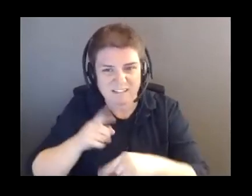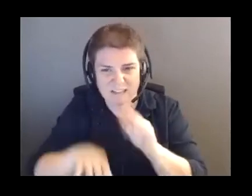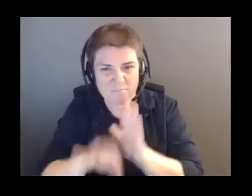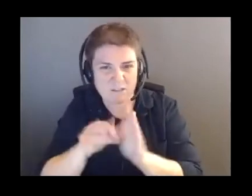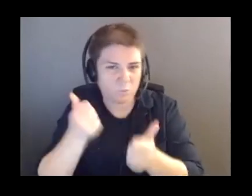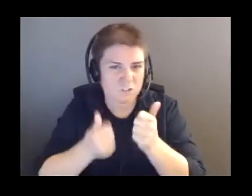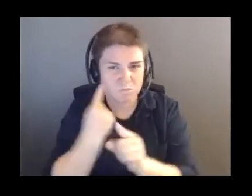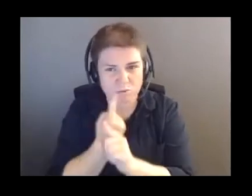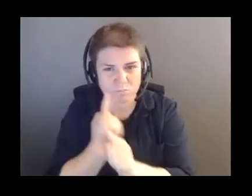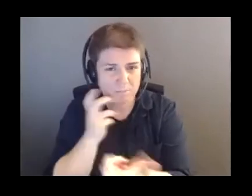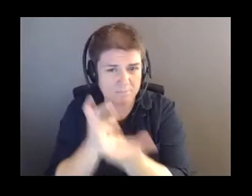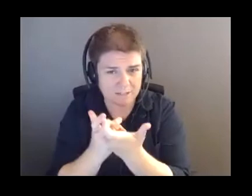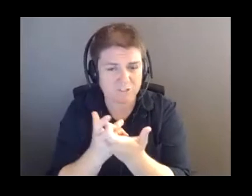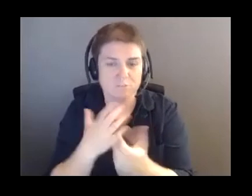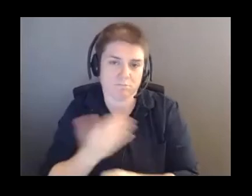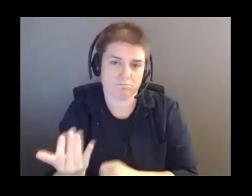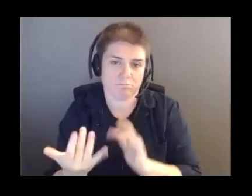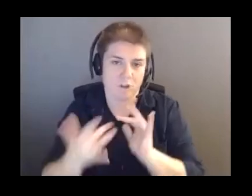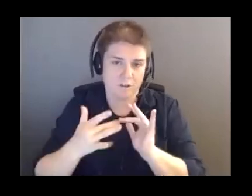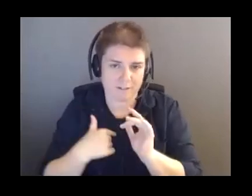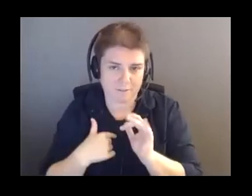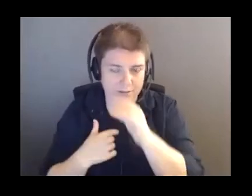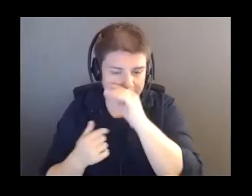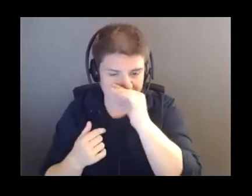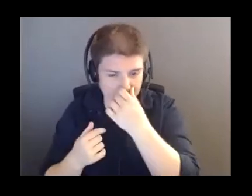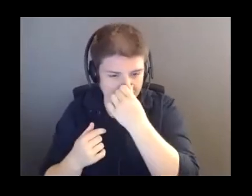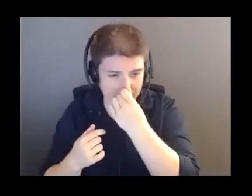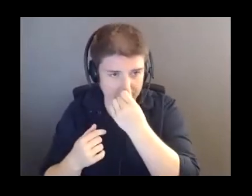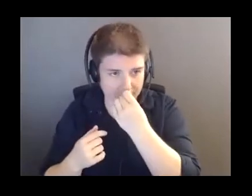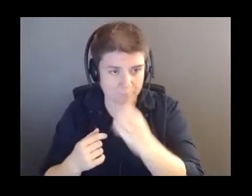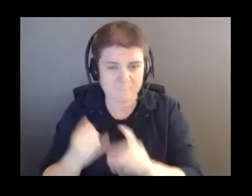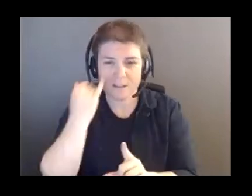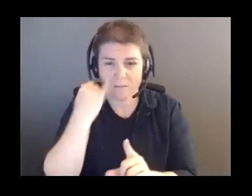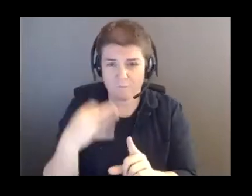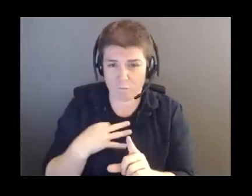best, please reach out to me. If you apply to a stream and I review your application